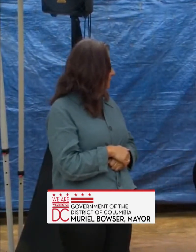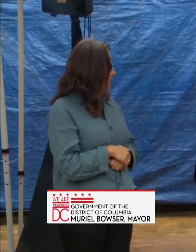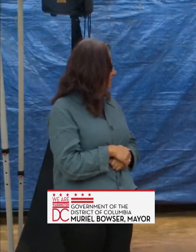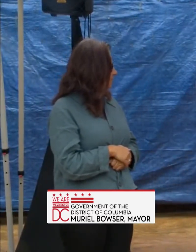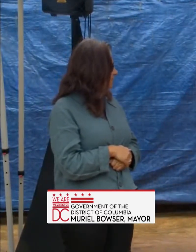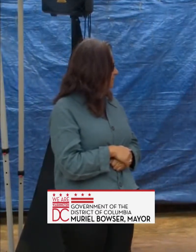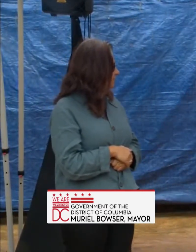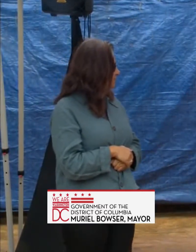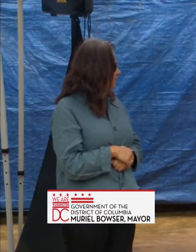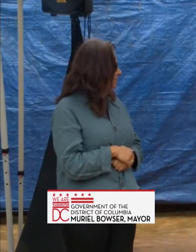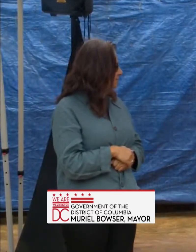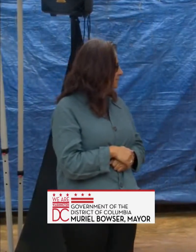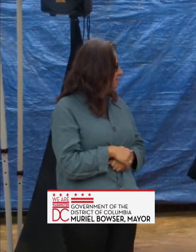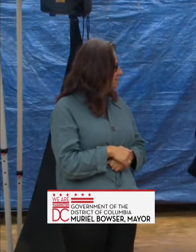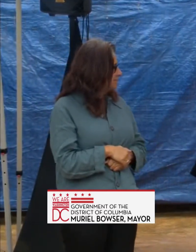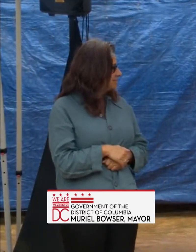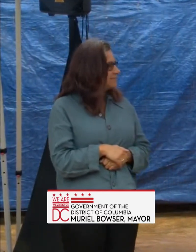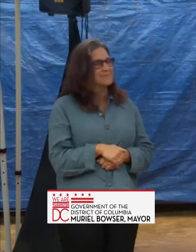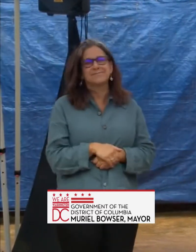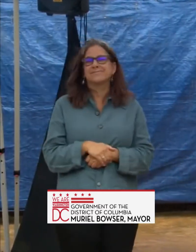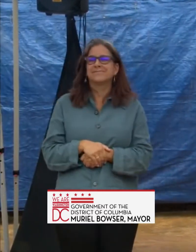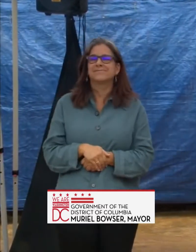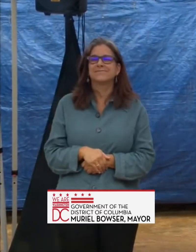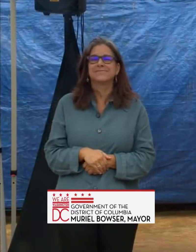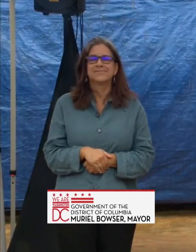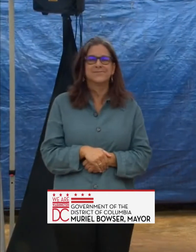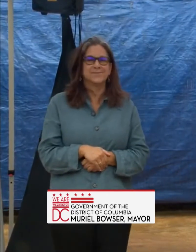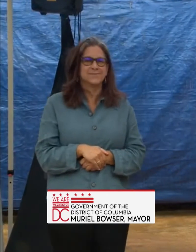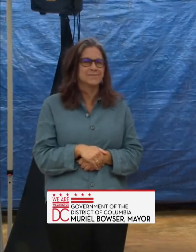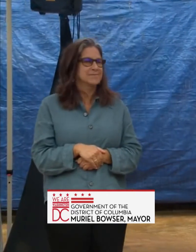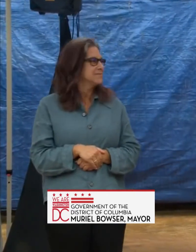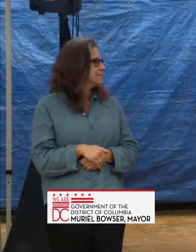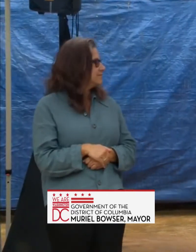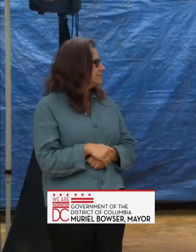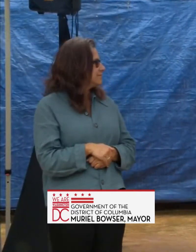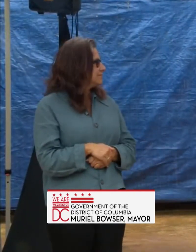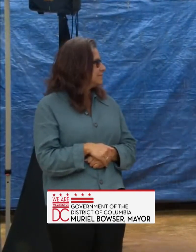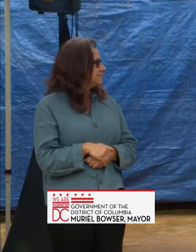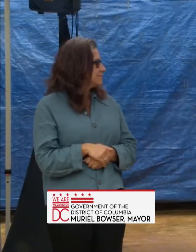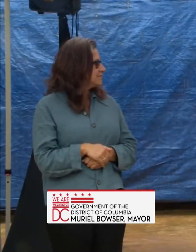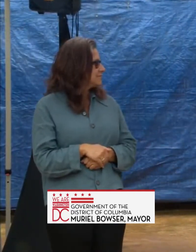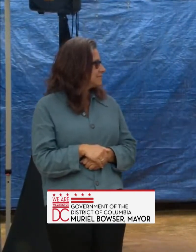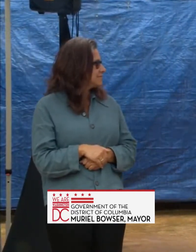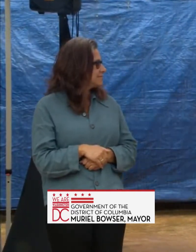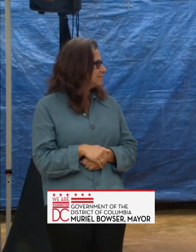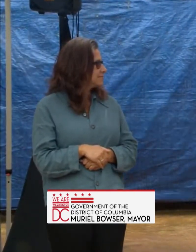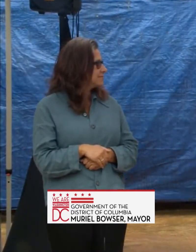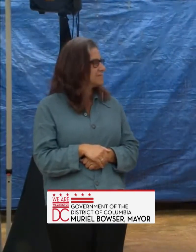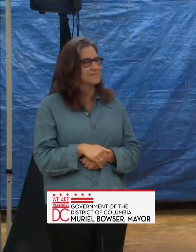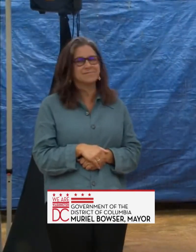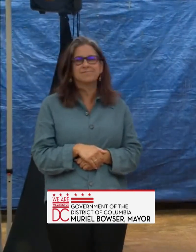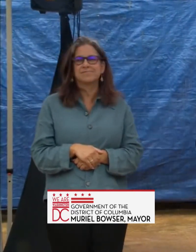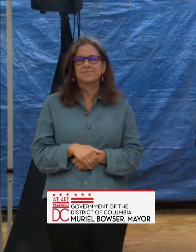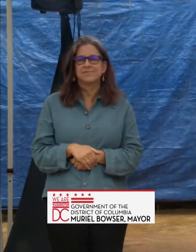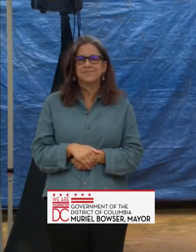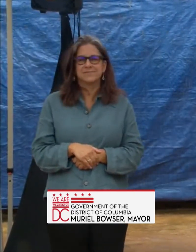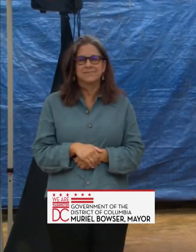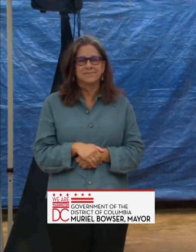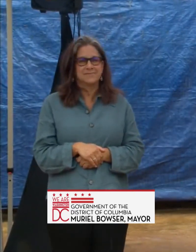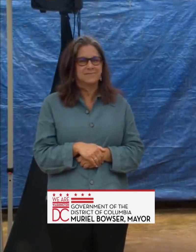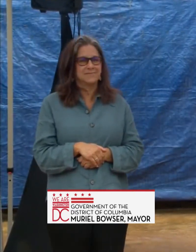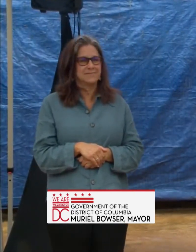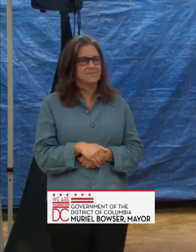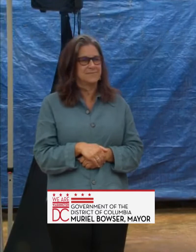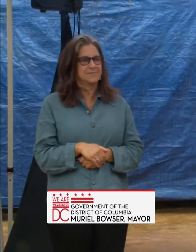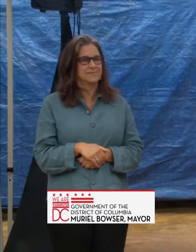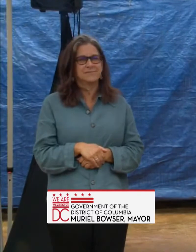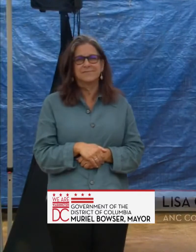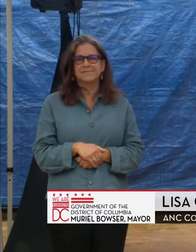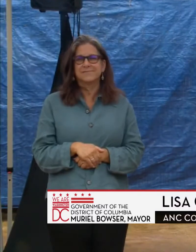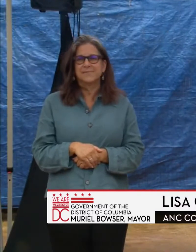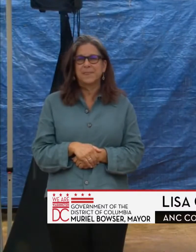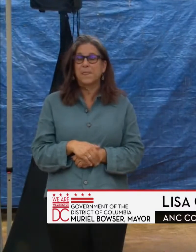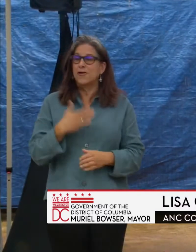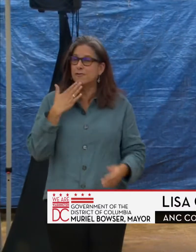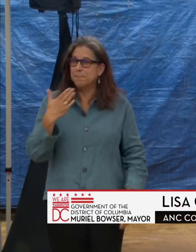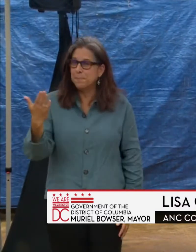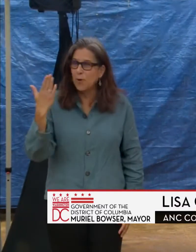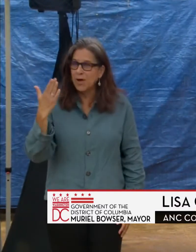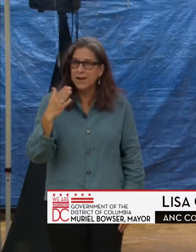GOOD MORNING, MAYOR BOWSER,